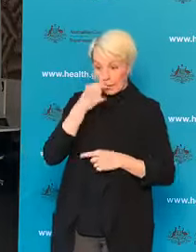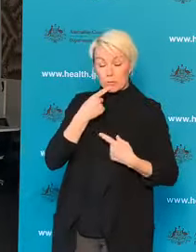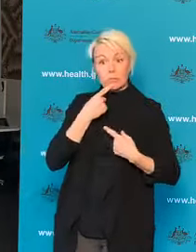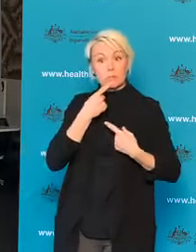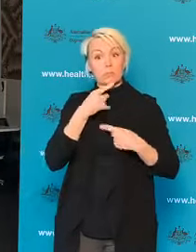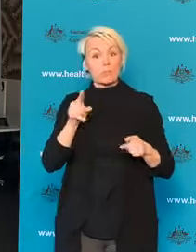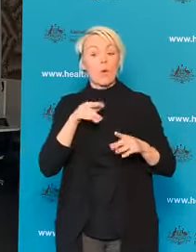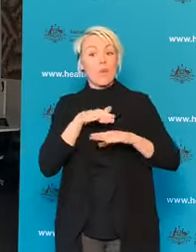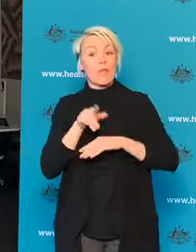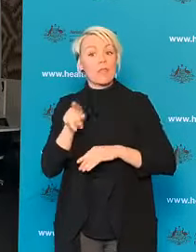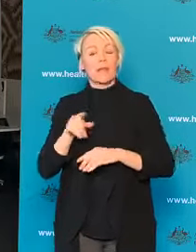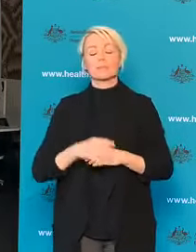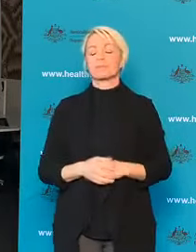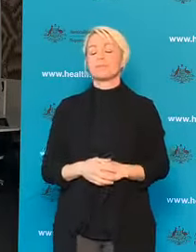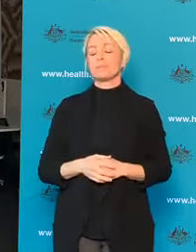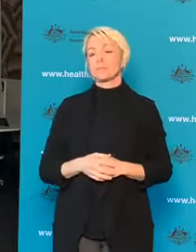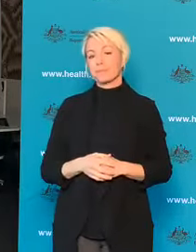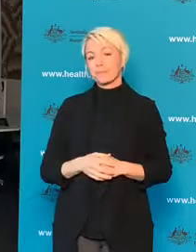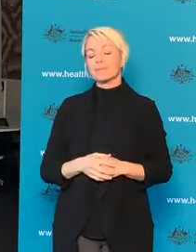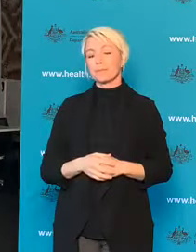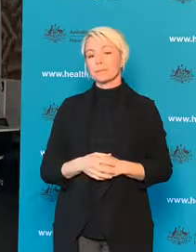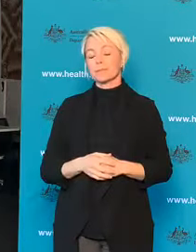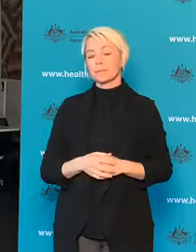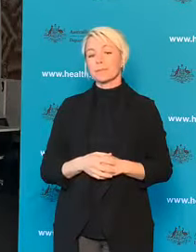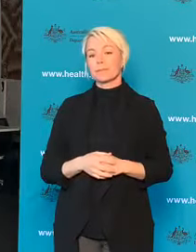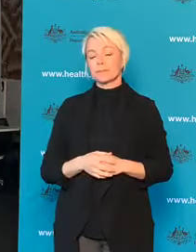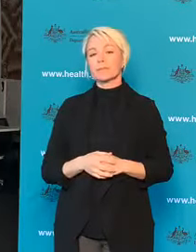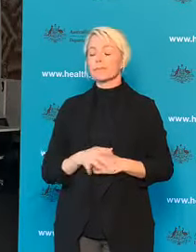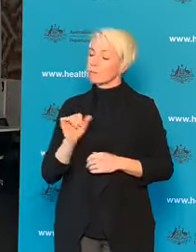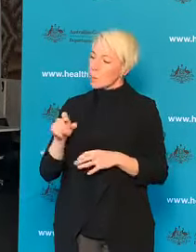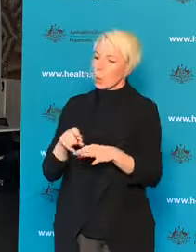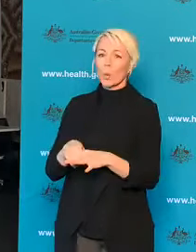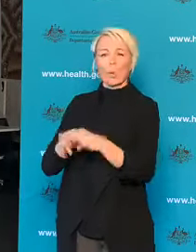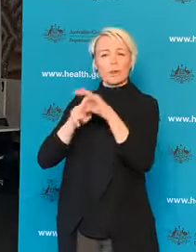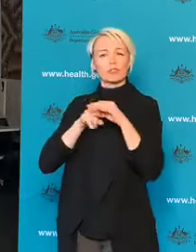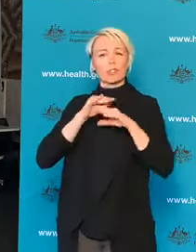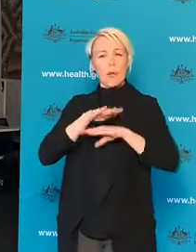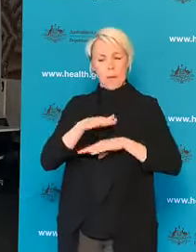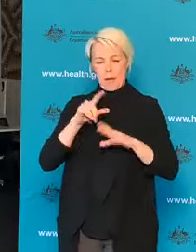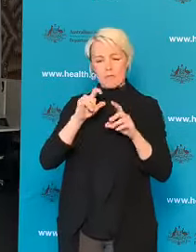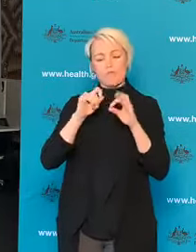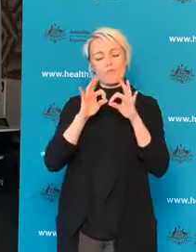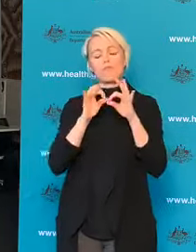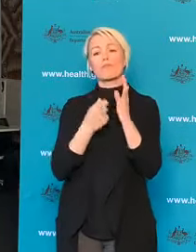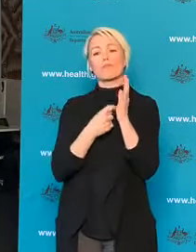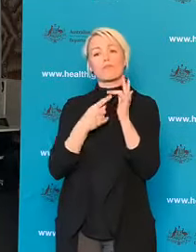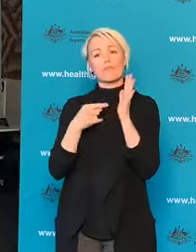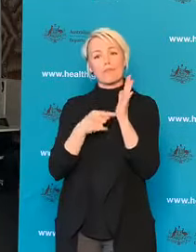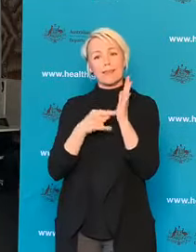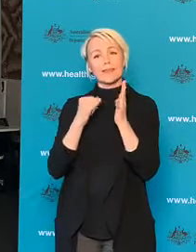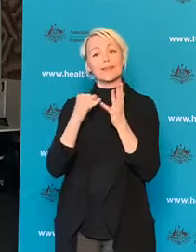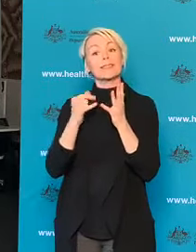about a report that Professor Brett Sutton may be stepping down from his role in Victoria. I'm not aware of those reports. So I'm